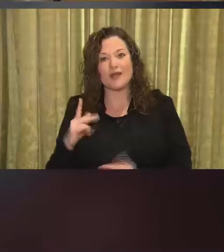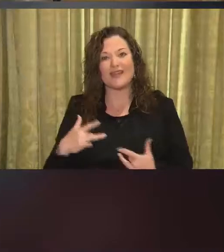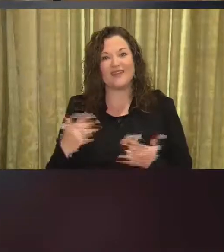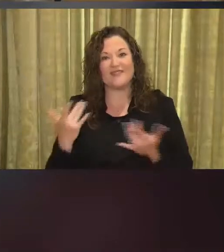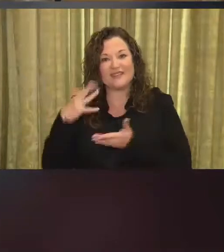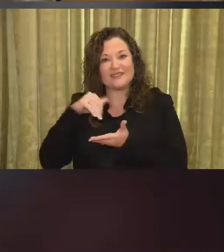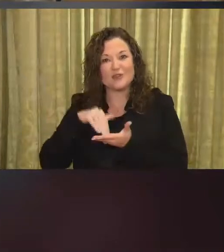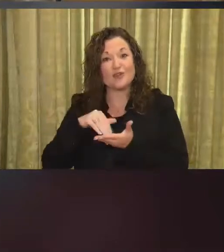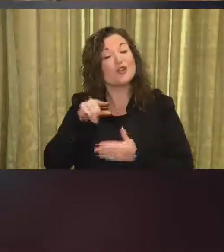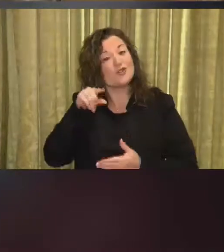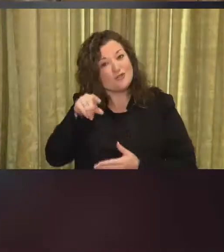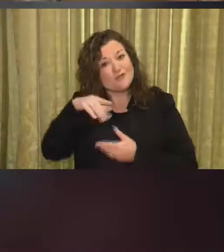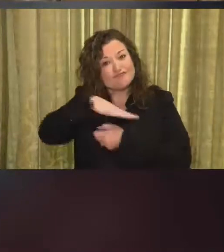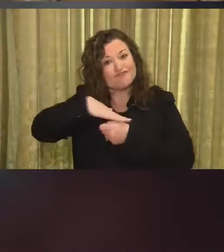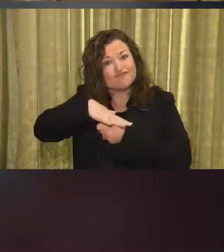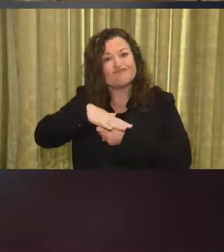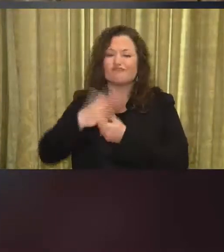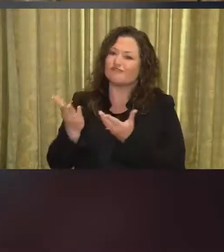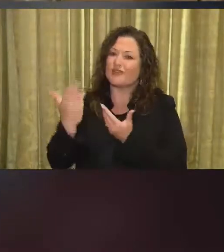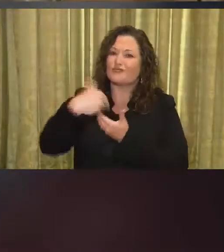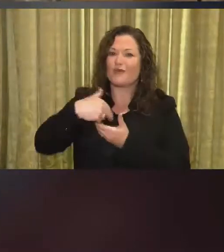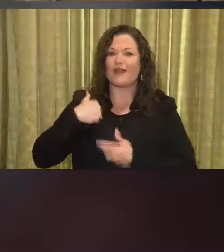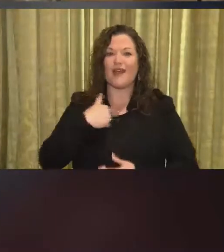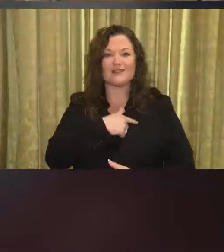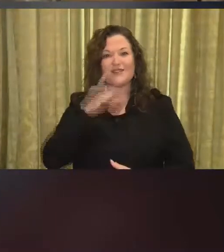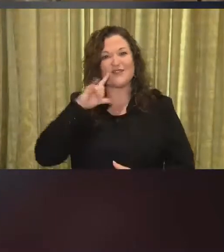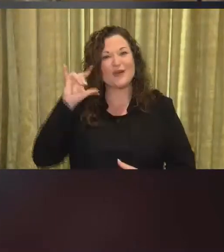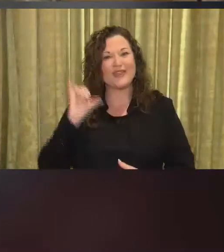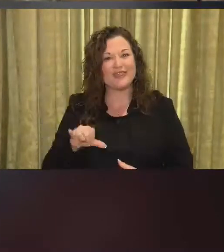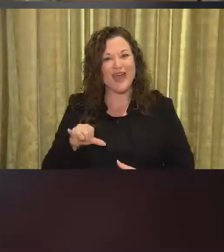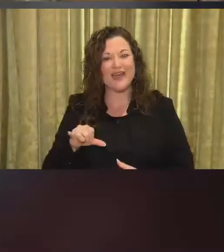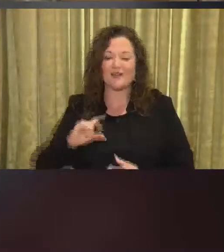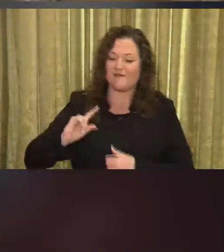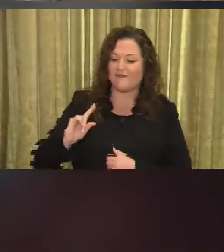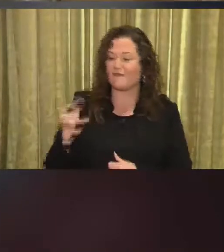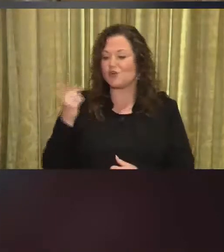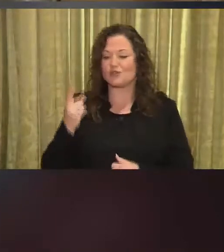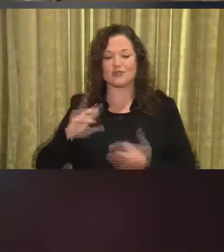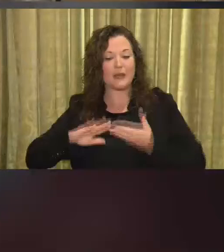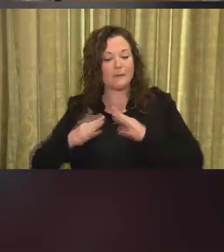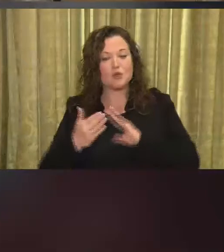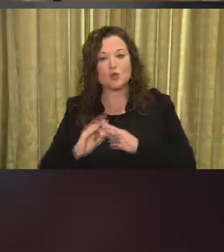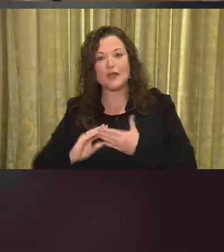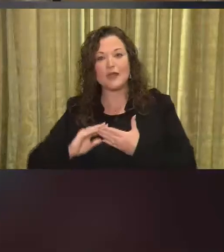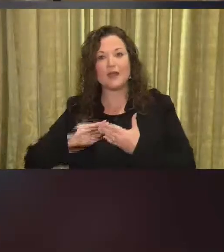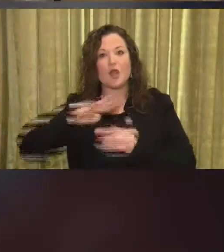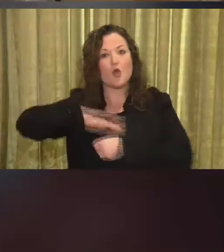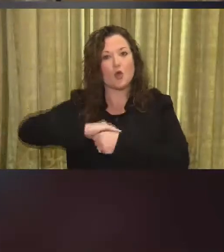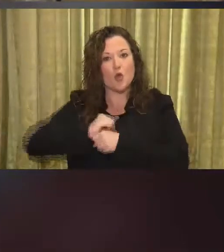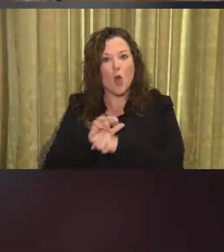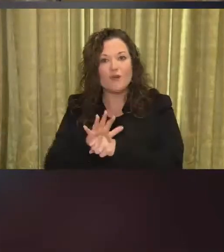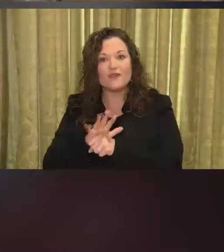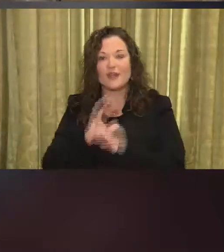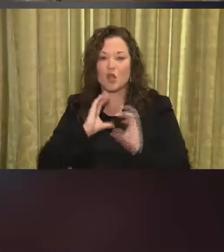I hope that you'll join us for that first community COVID conversations. This will continue.